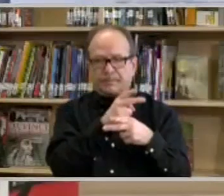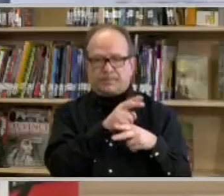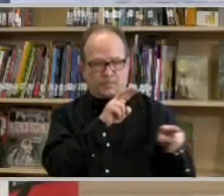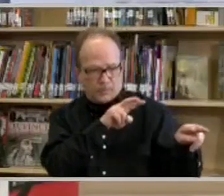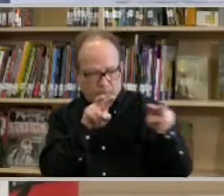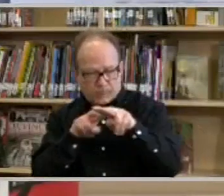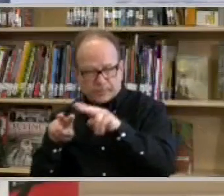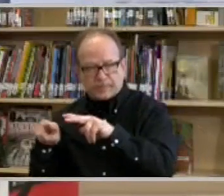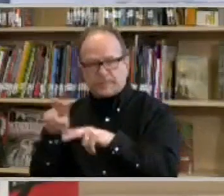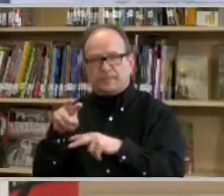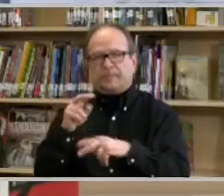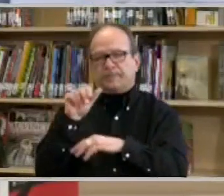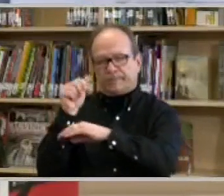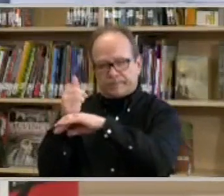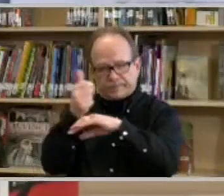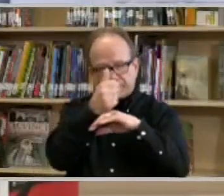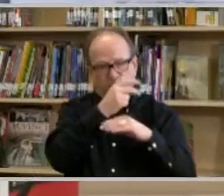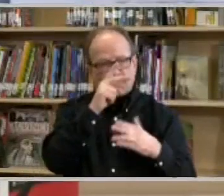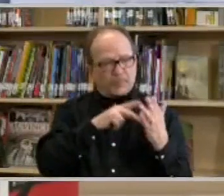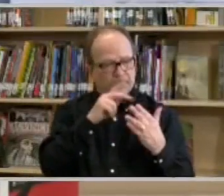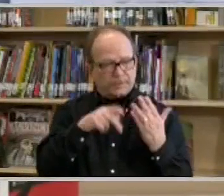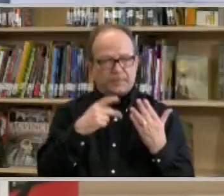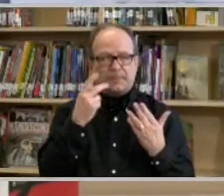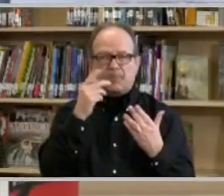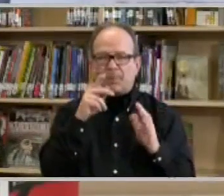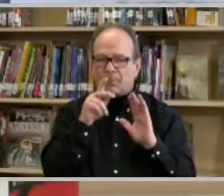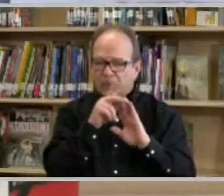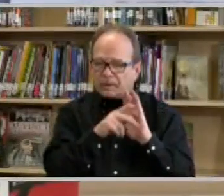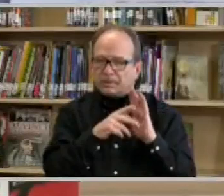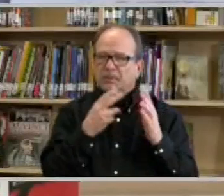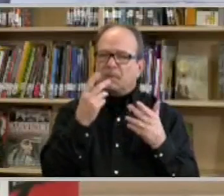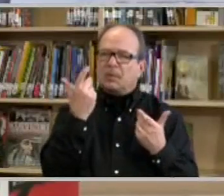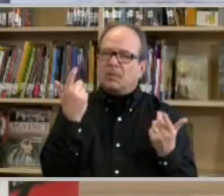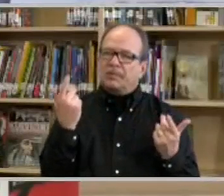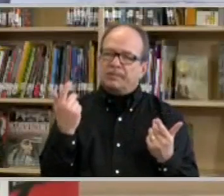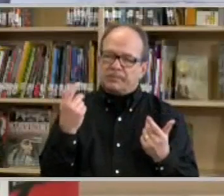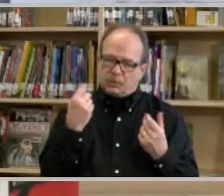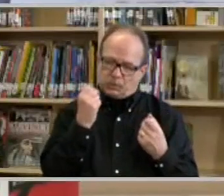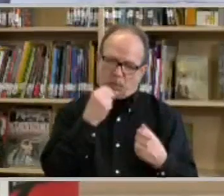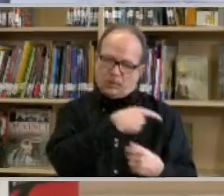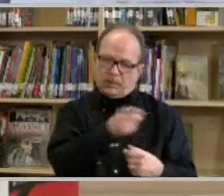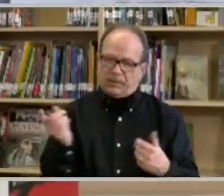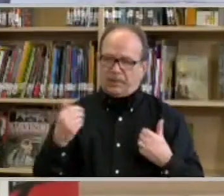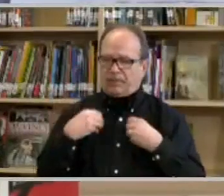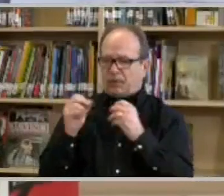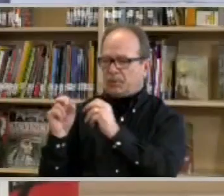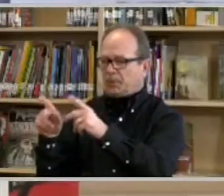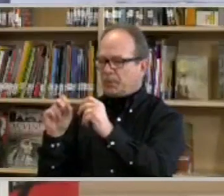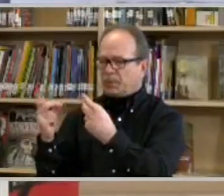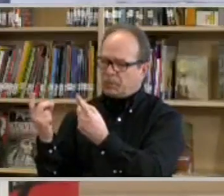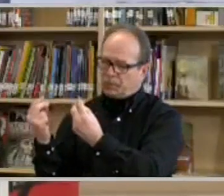INVESTMENTS IN THEM, WE'RE GOING TO PUT POLICIES IN PLACE THAT WILL GIVE THEM ACCESS TO